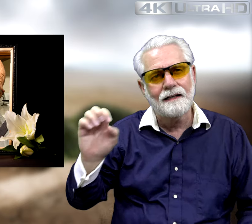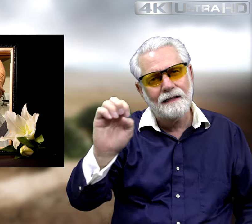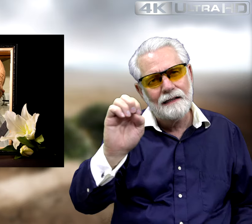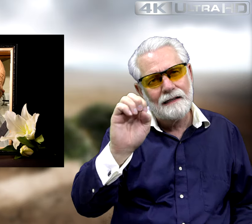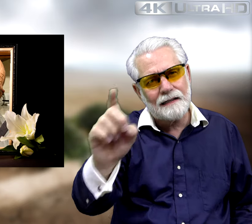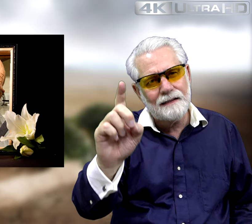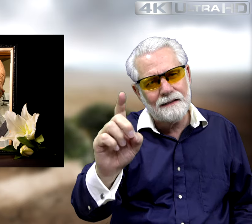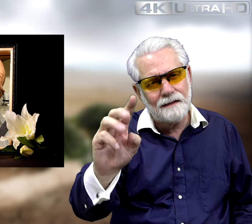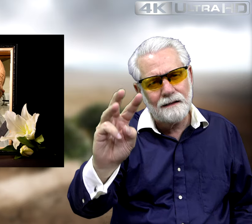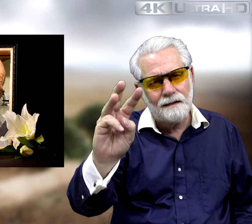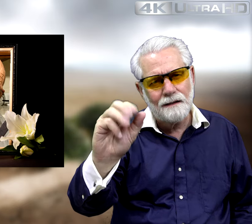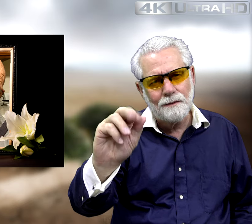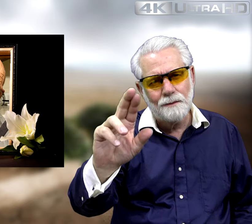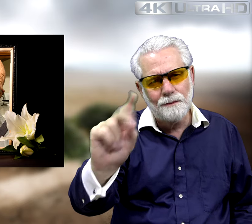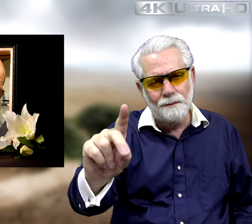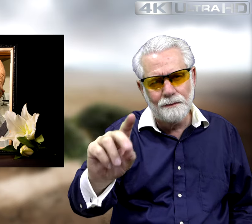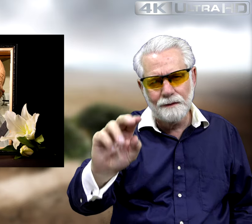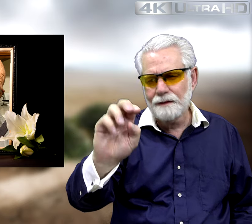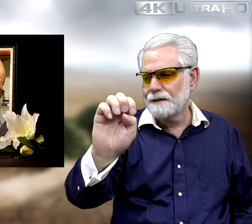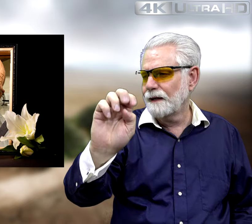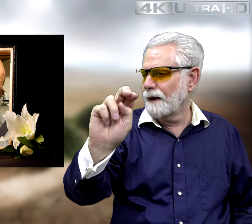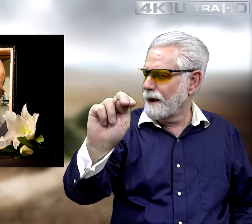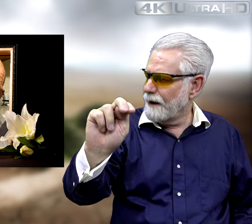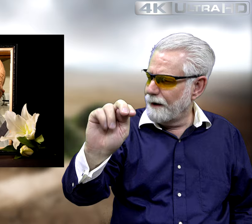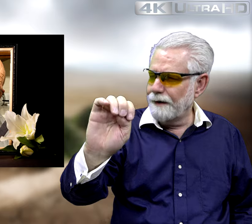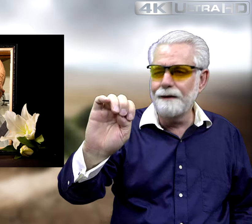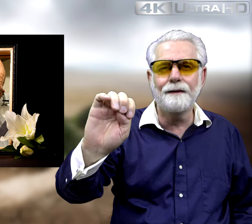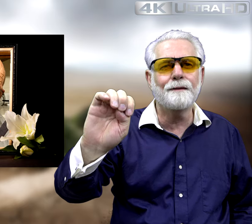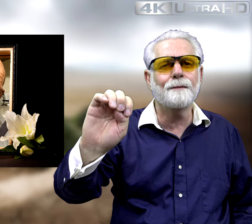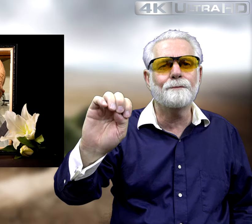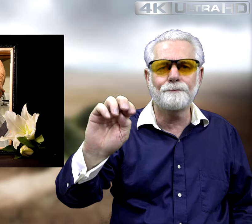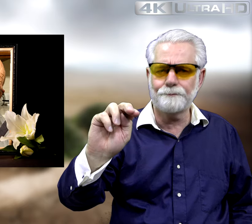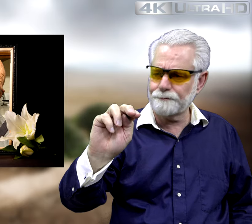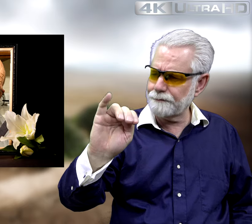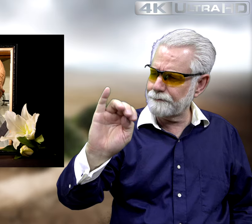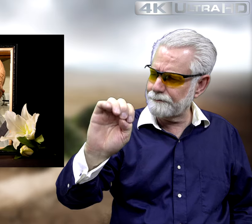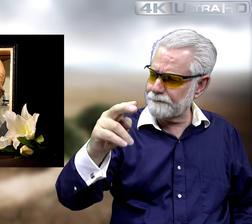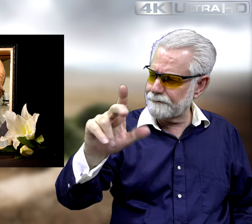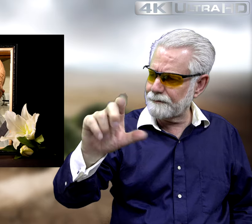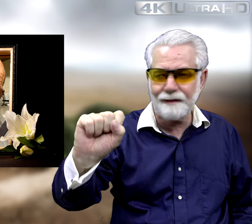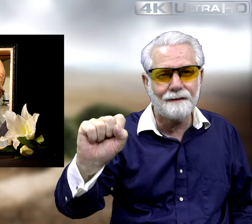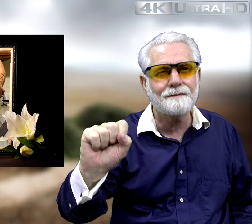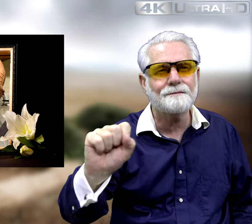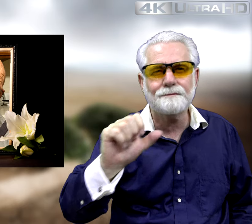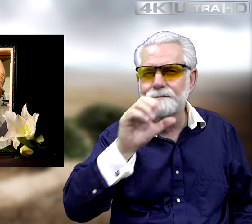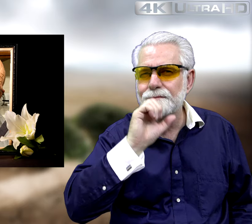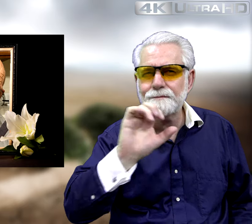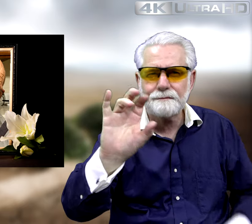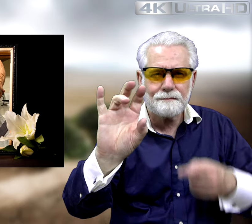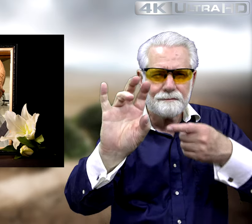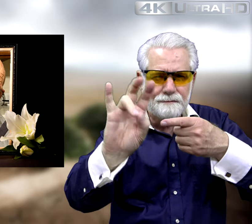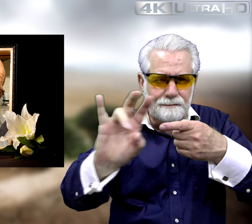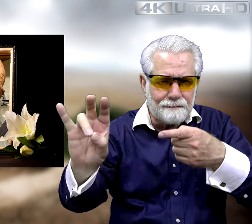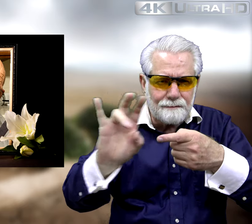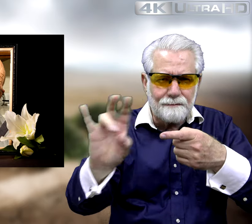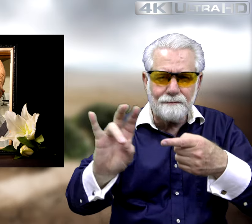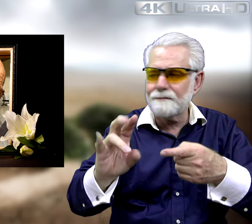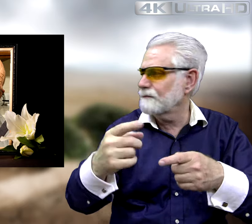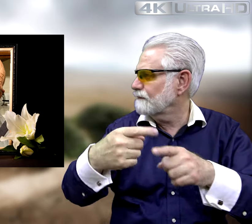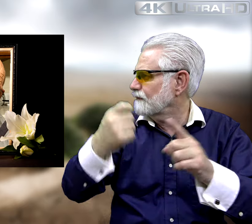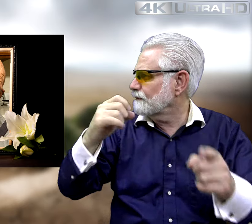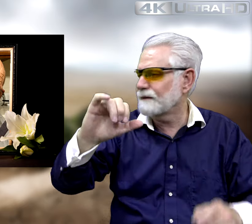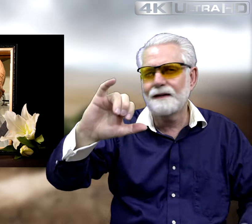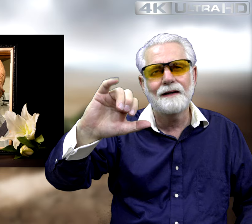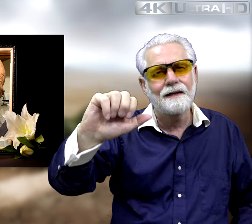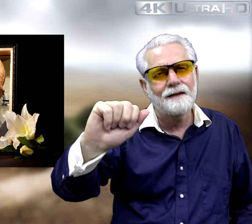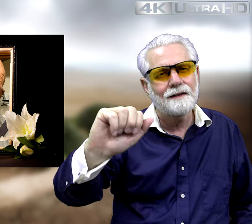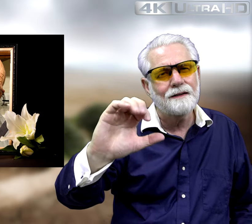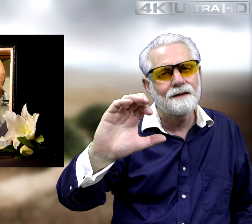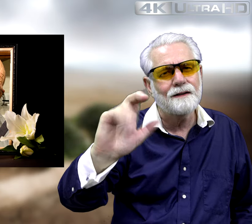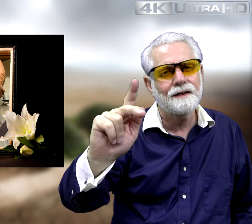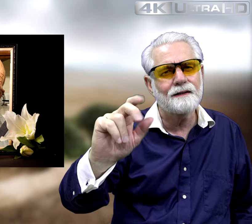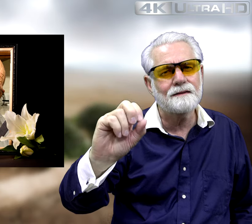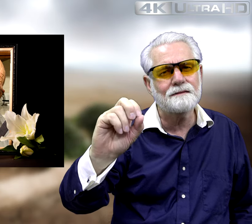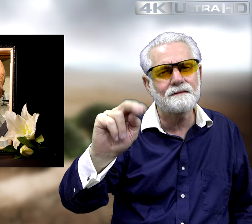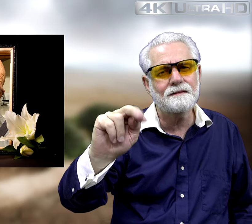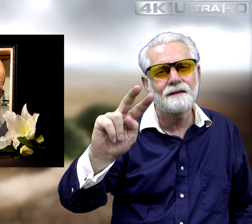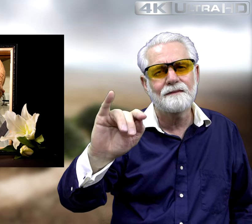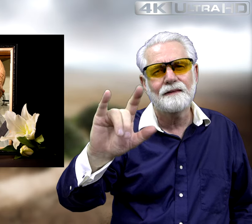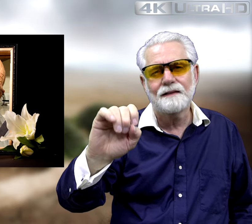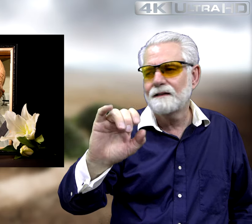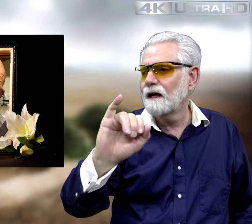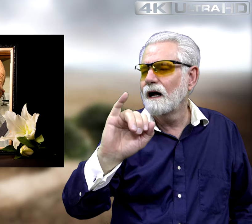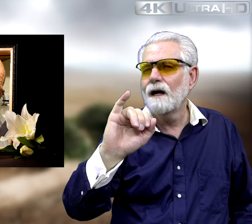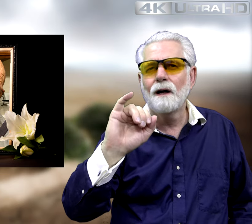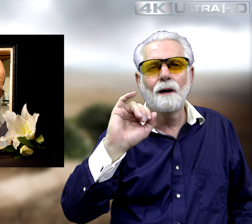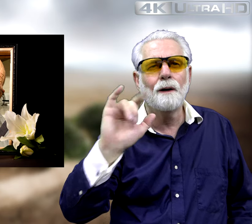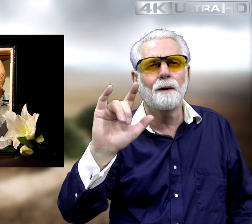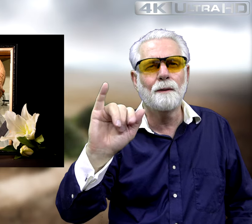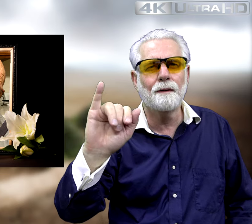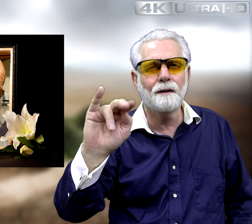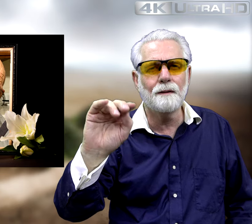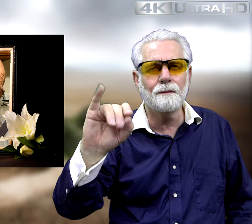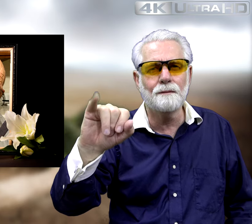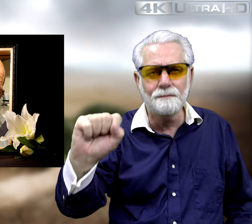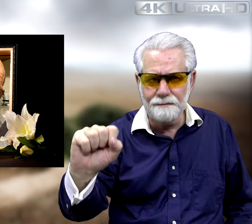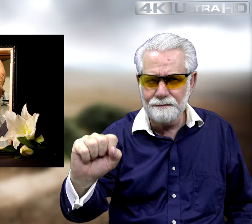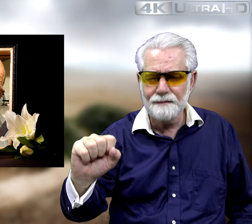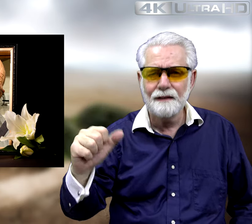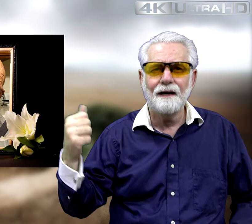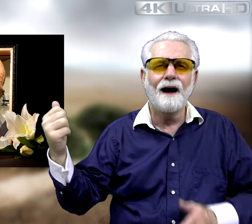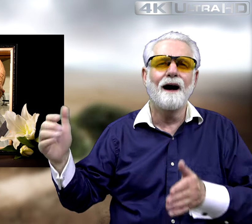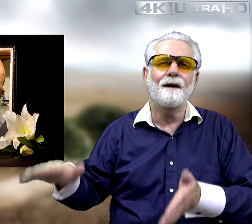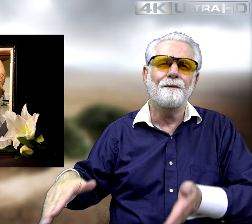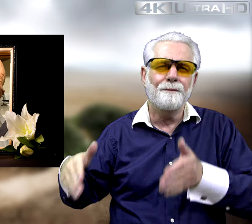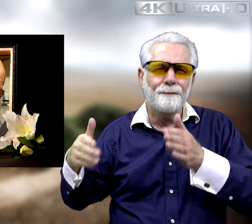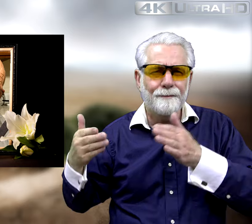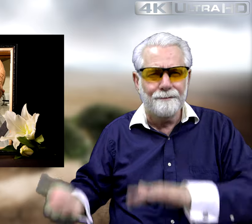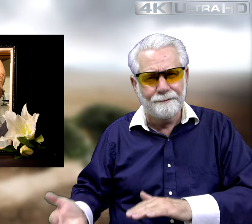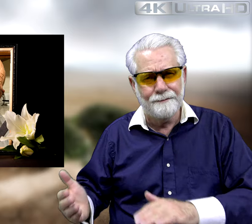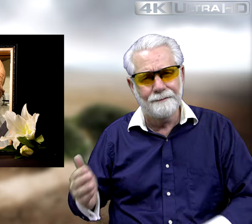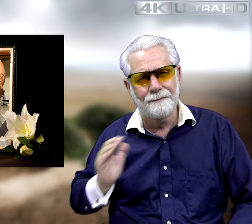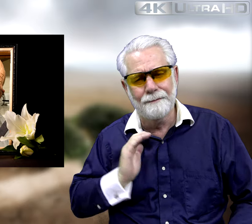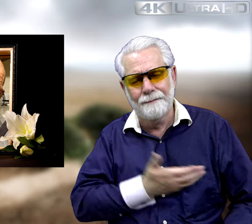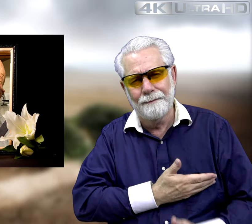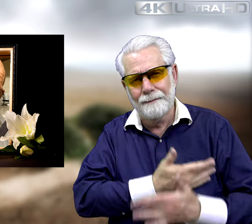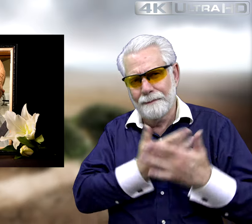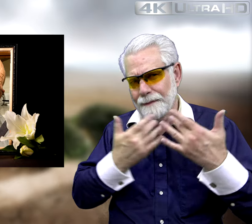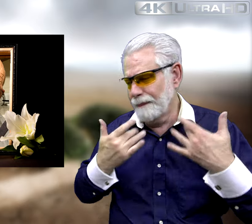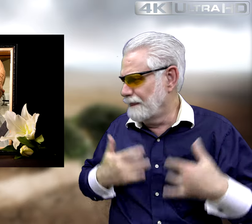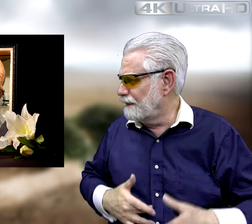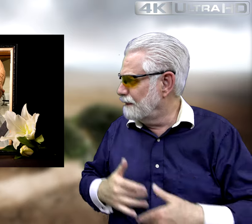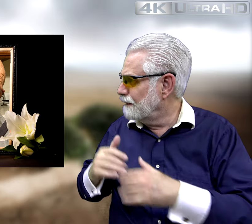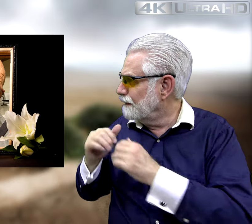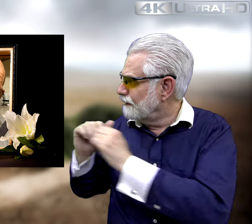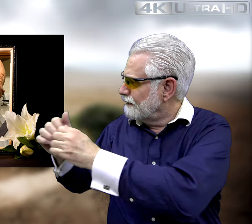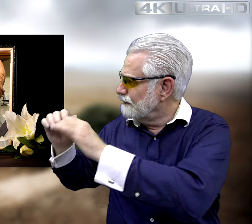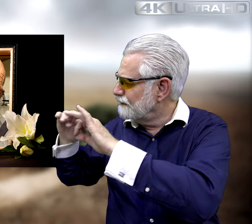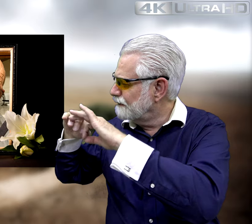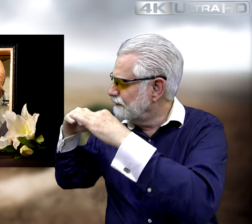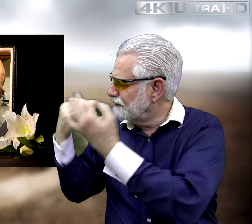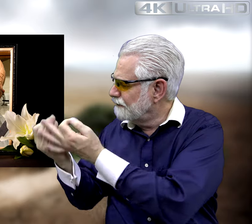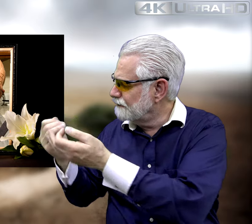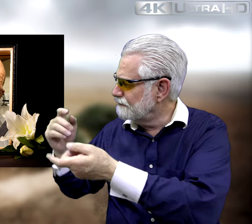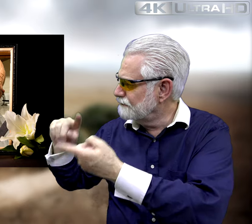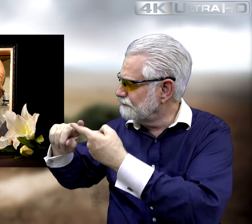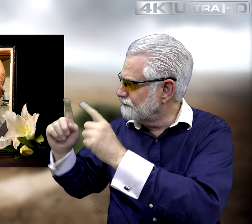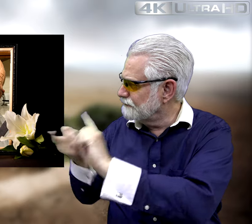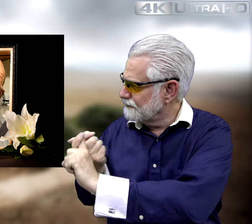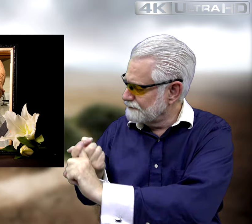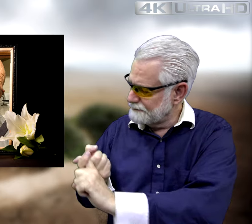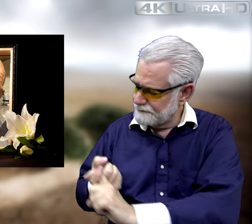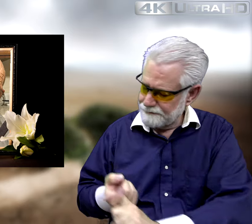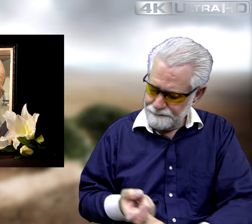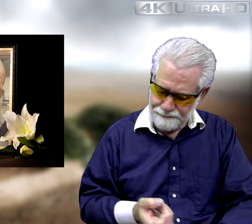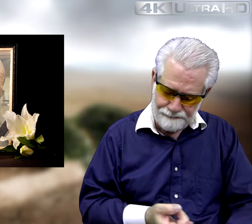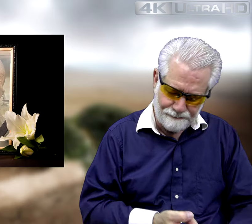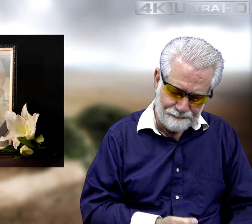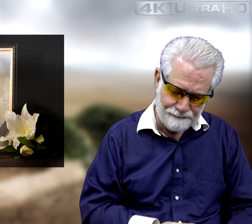This is Edward Niehls, age 77. He is from Jacksonville, Illinois. He die. Our hearts are with his family and friends